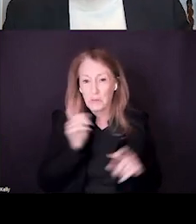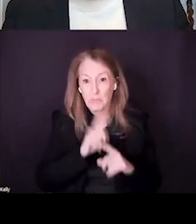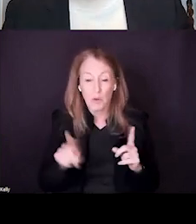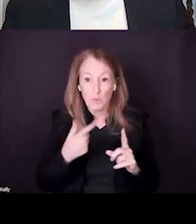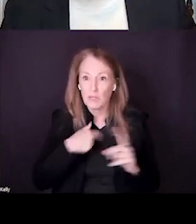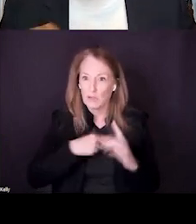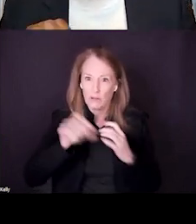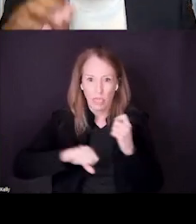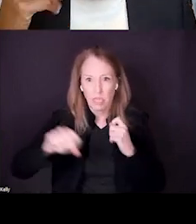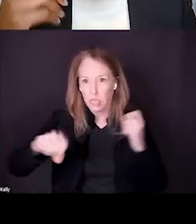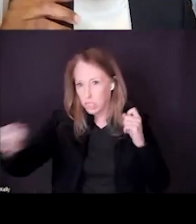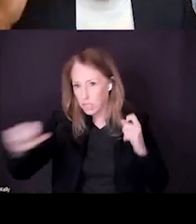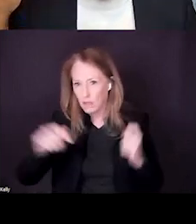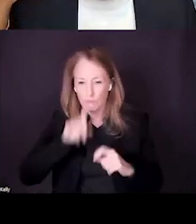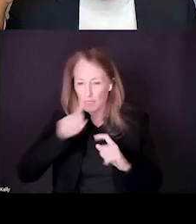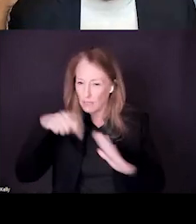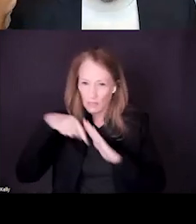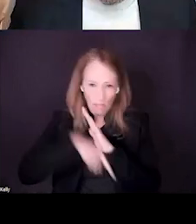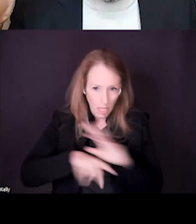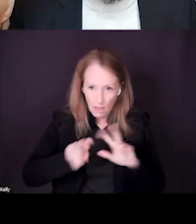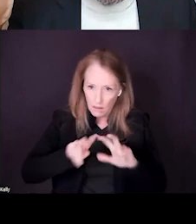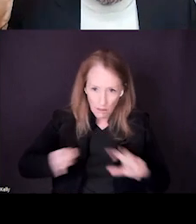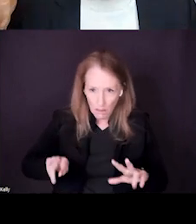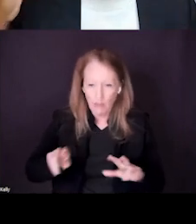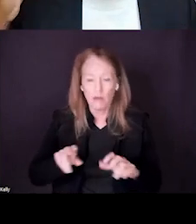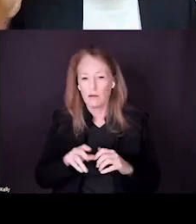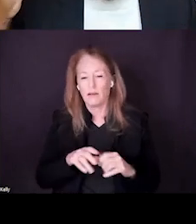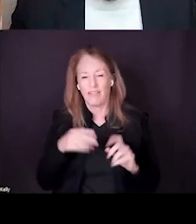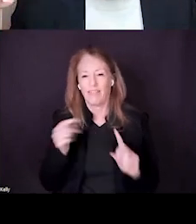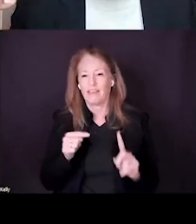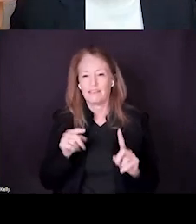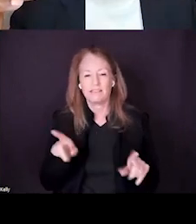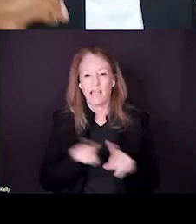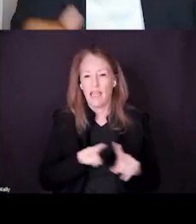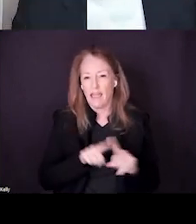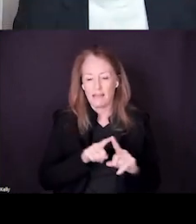FOR THIS AS A MENTAL MODEL WITH HOW WE ADDRESS BEHAVIORAL